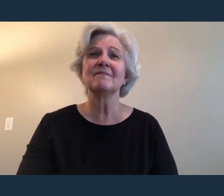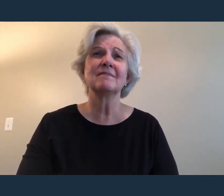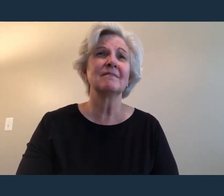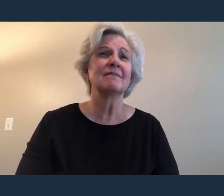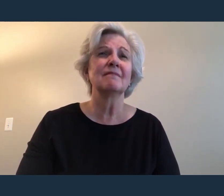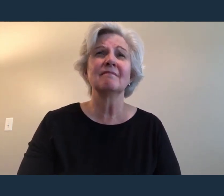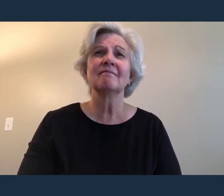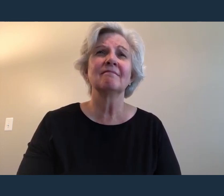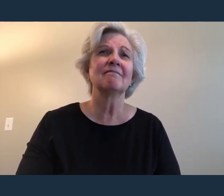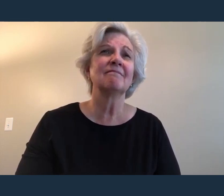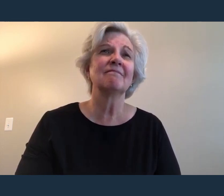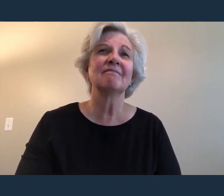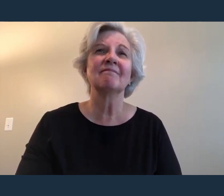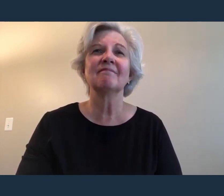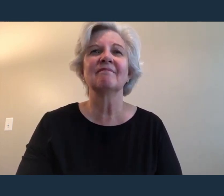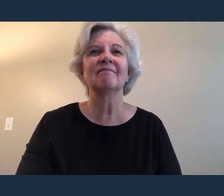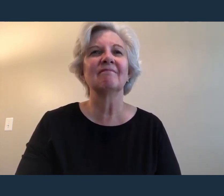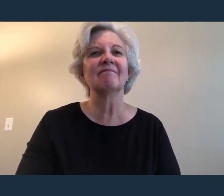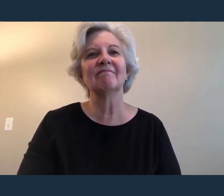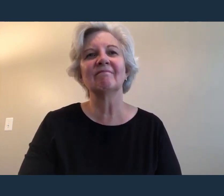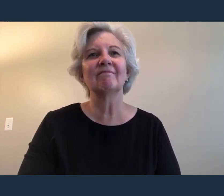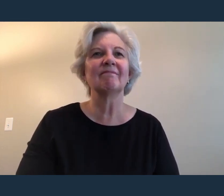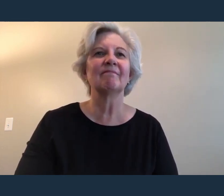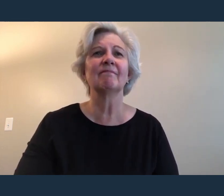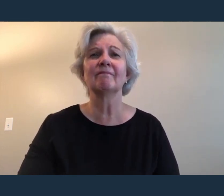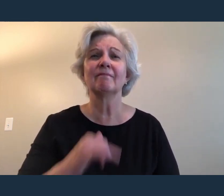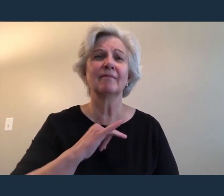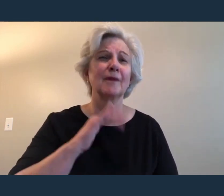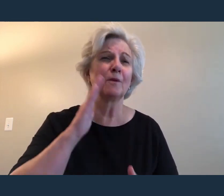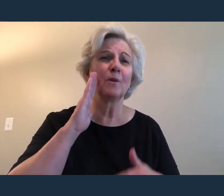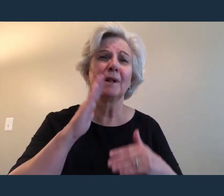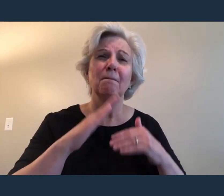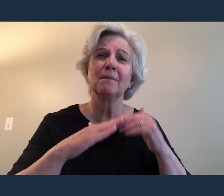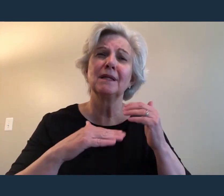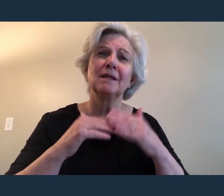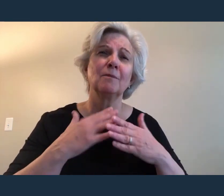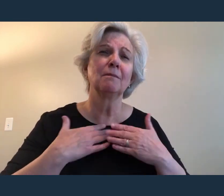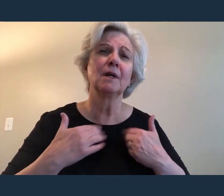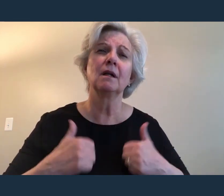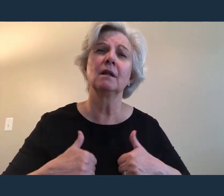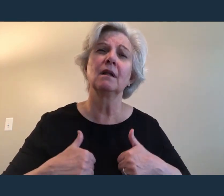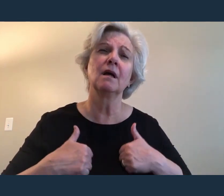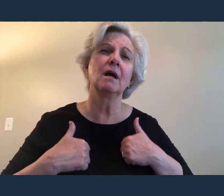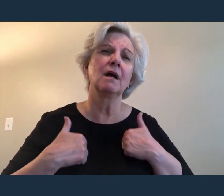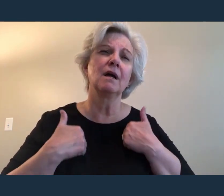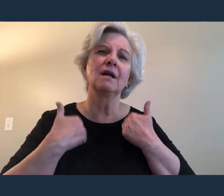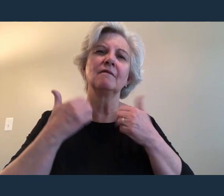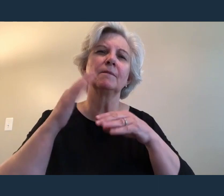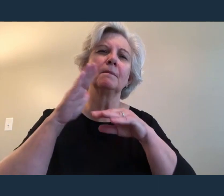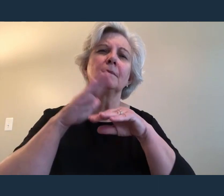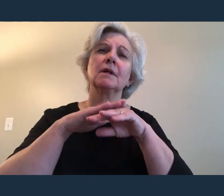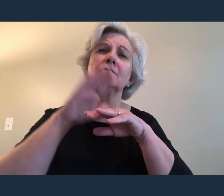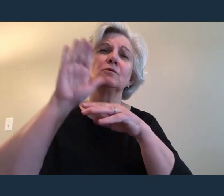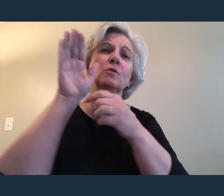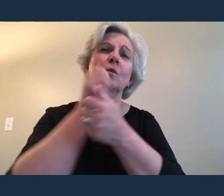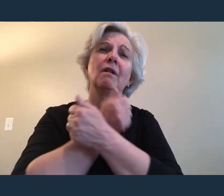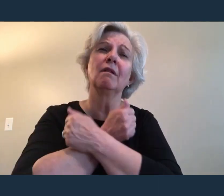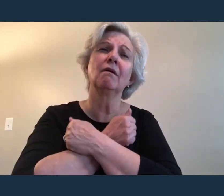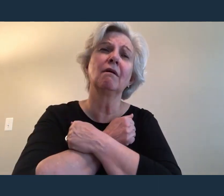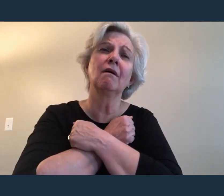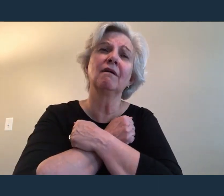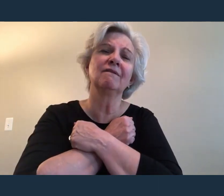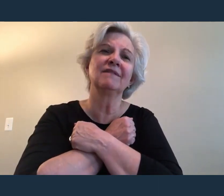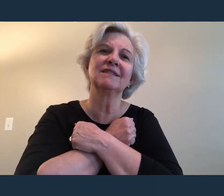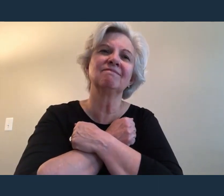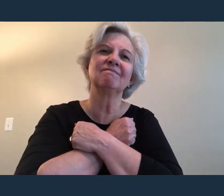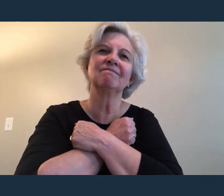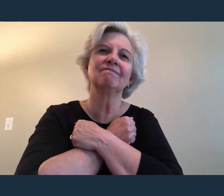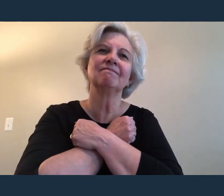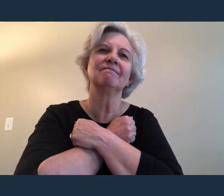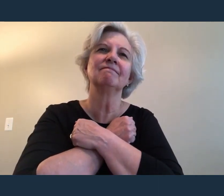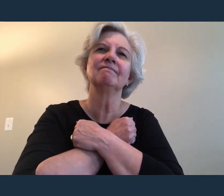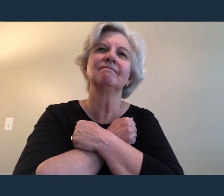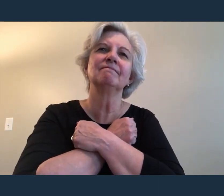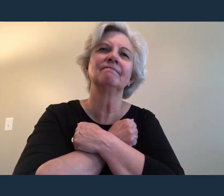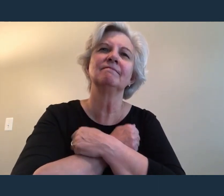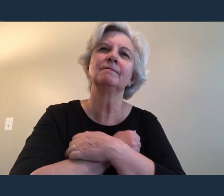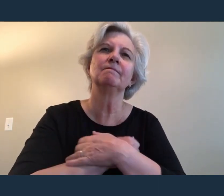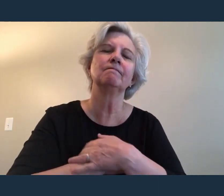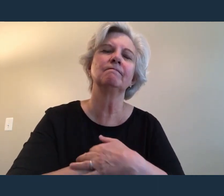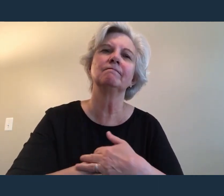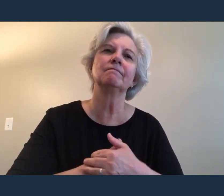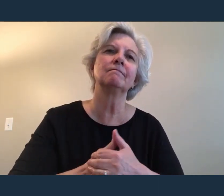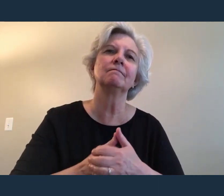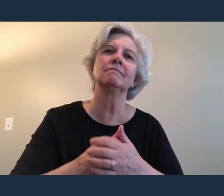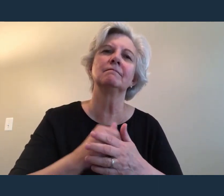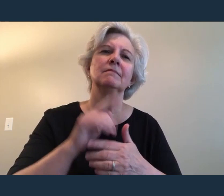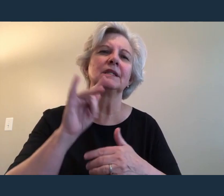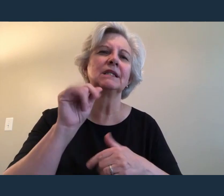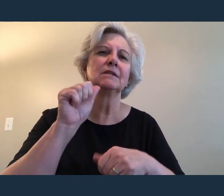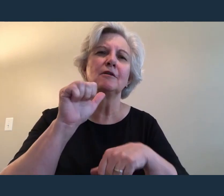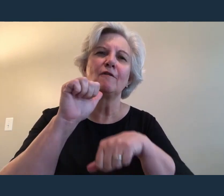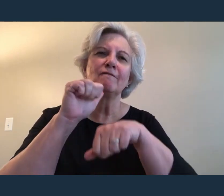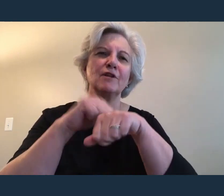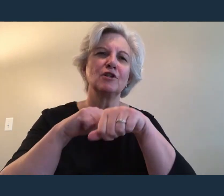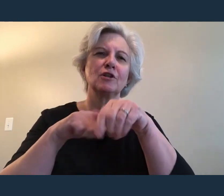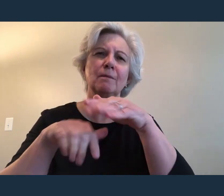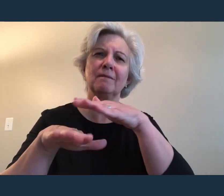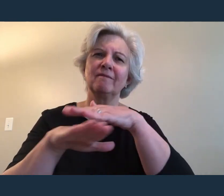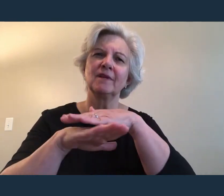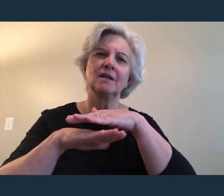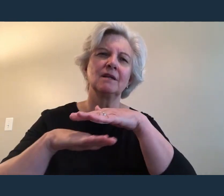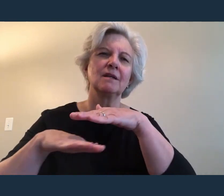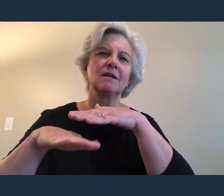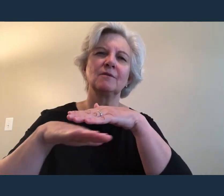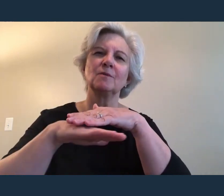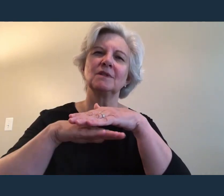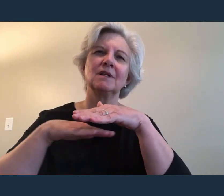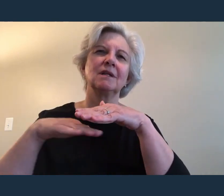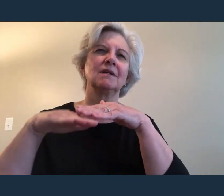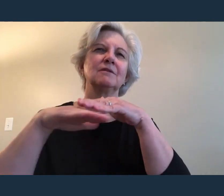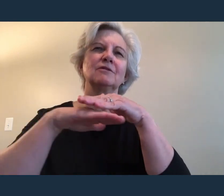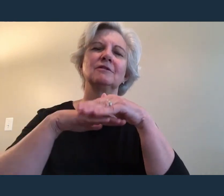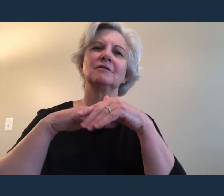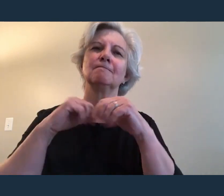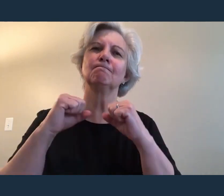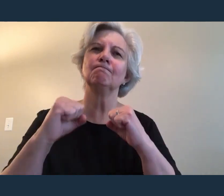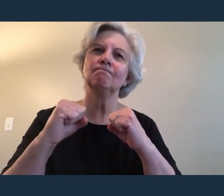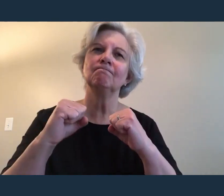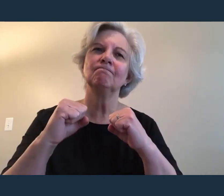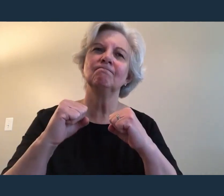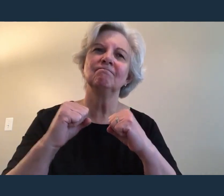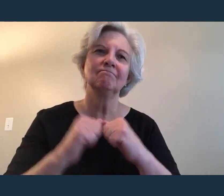I will build my life upon Your love It is a firm foundation